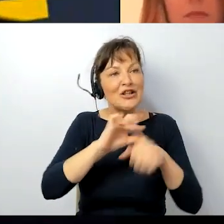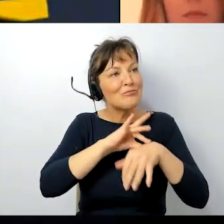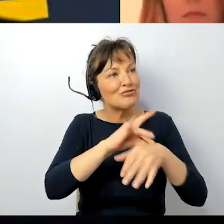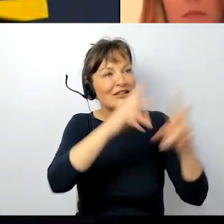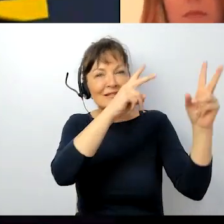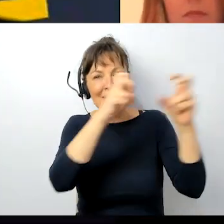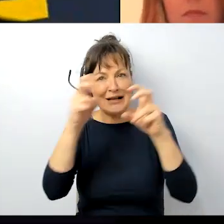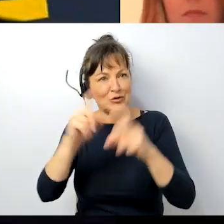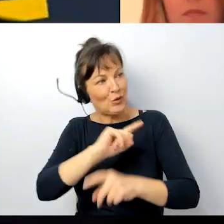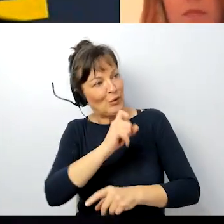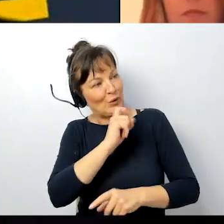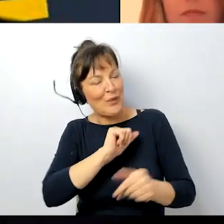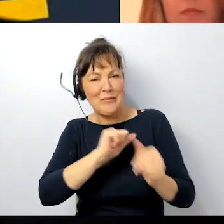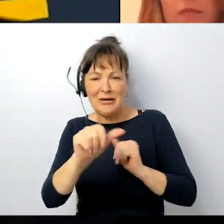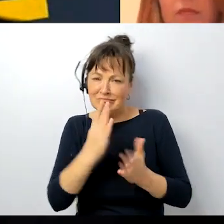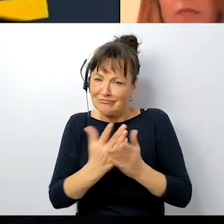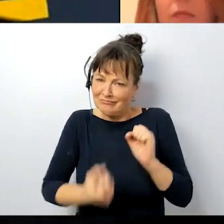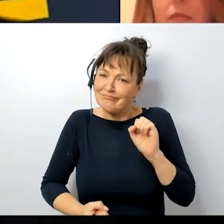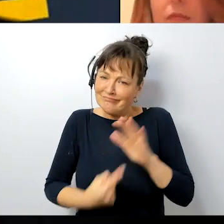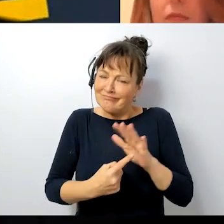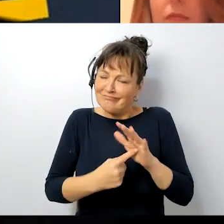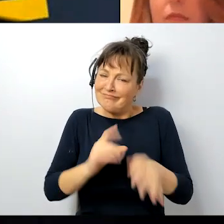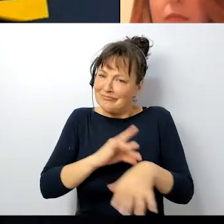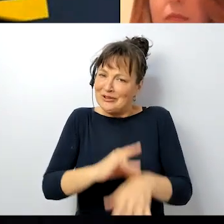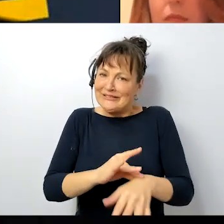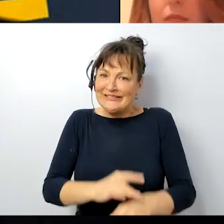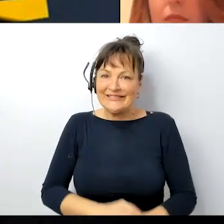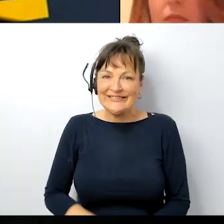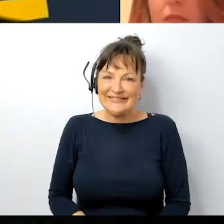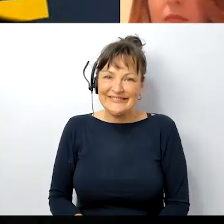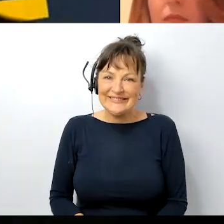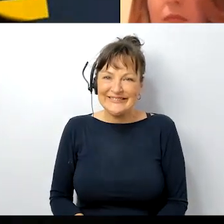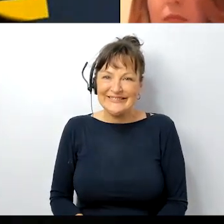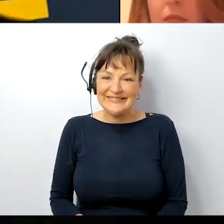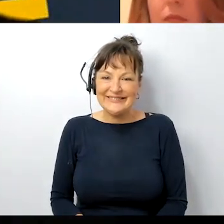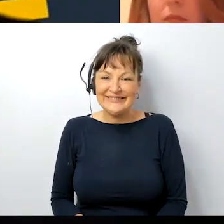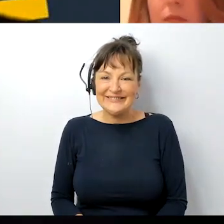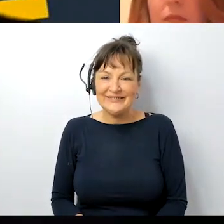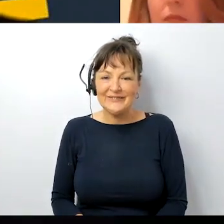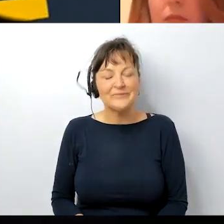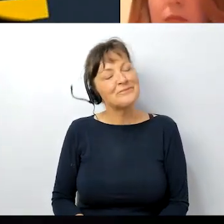with awards in each age category and each apprenticeship category, so yeah they're really